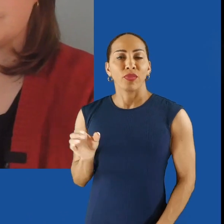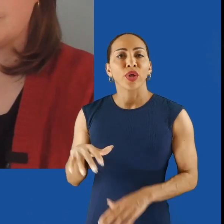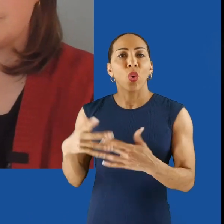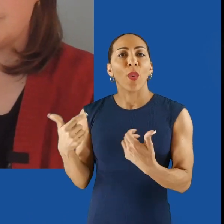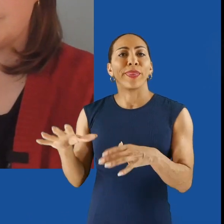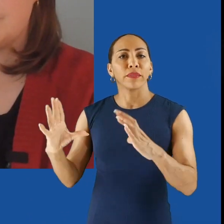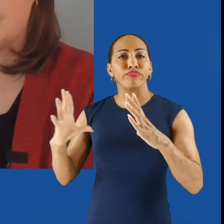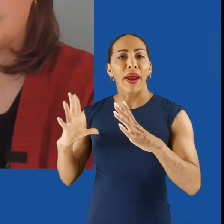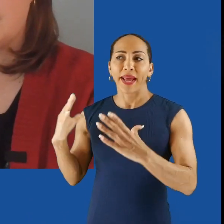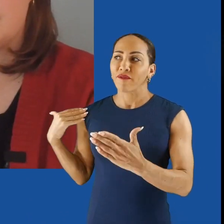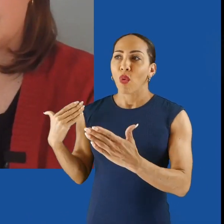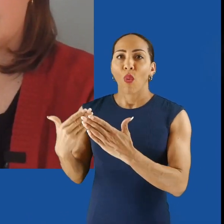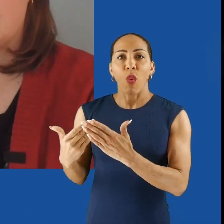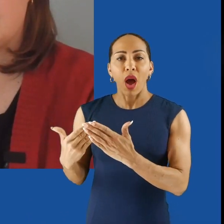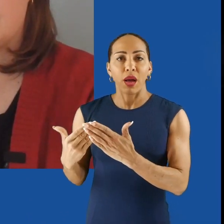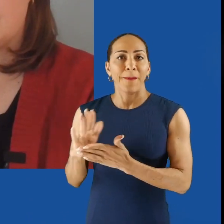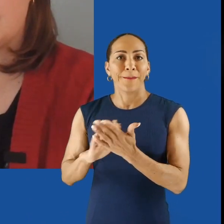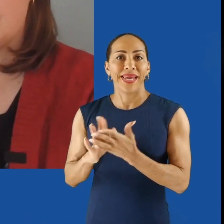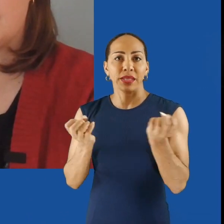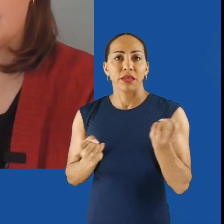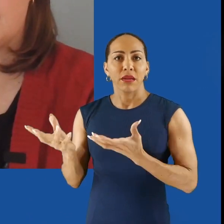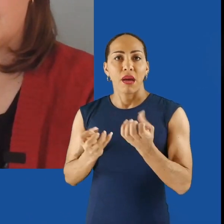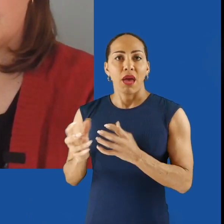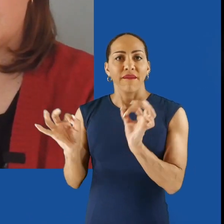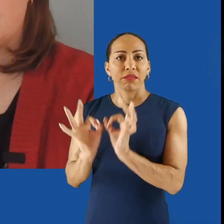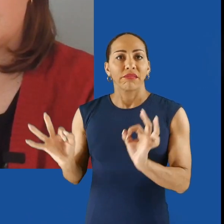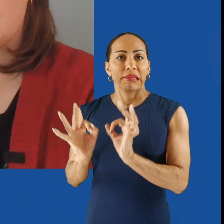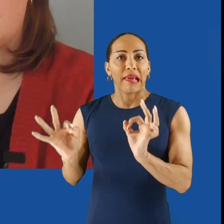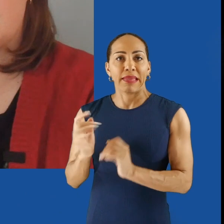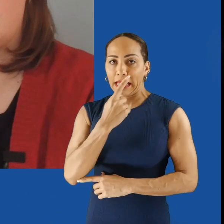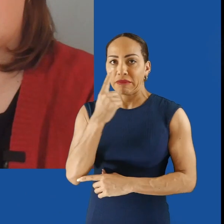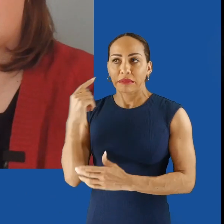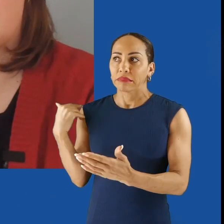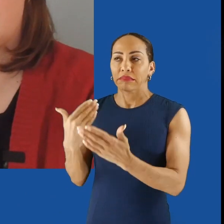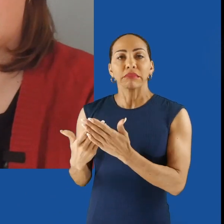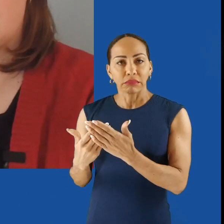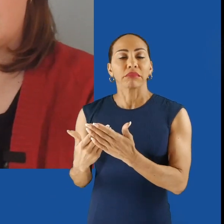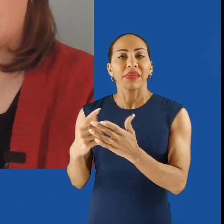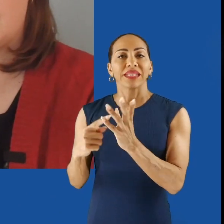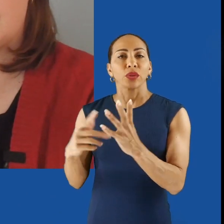self-employed person after a break, you won't have any turnover yet. In this instance, Access to Work